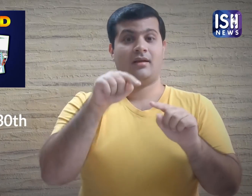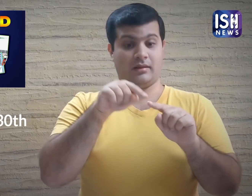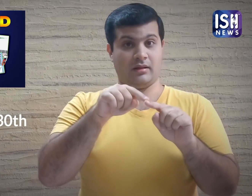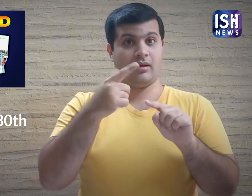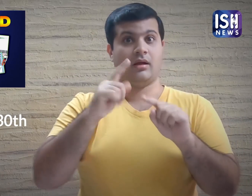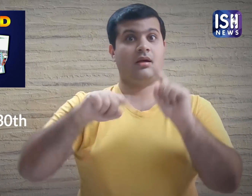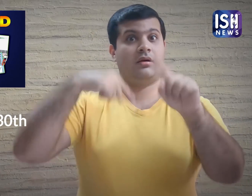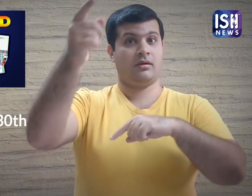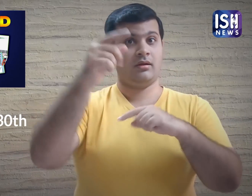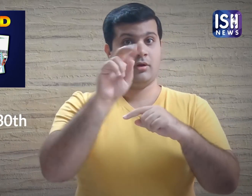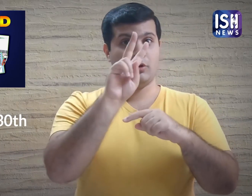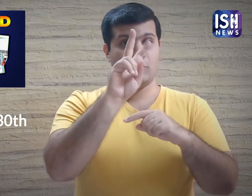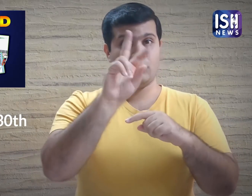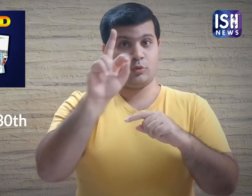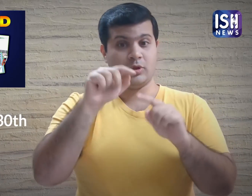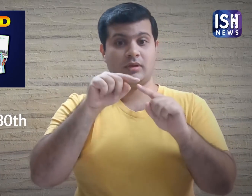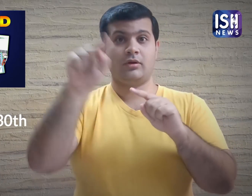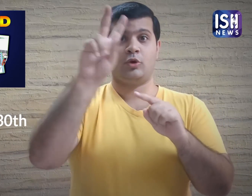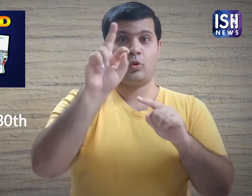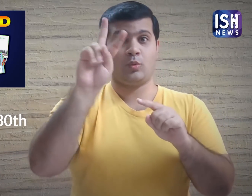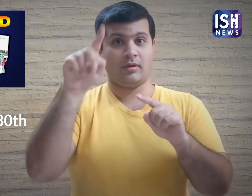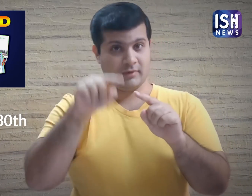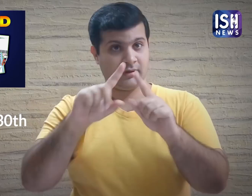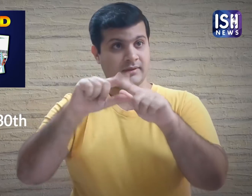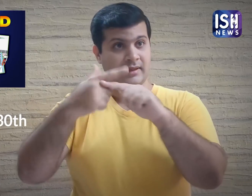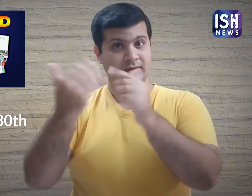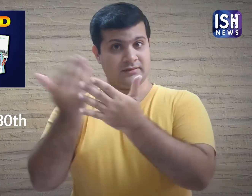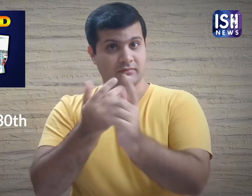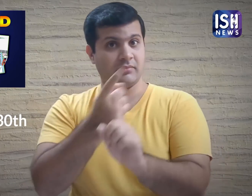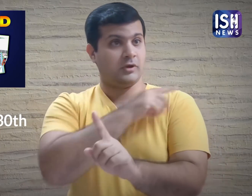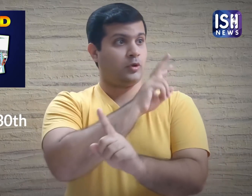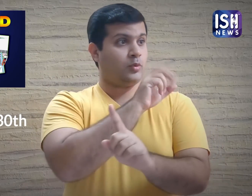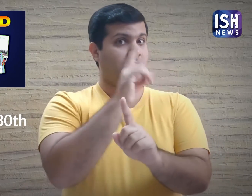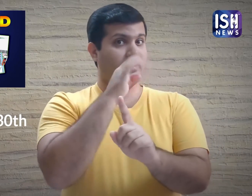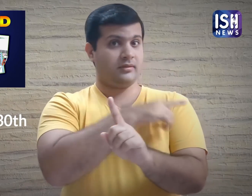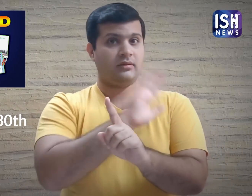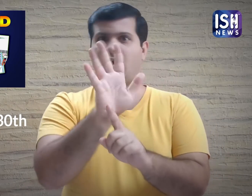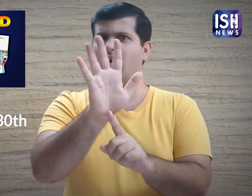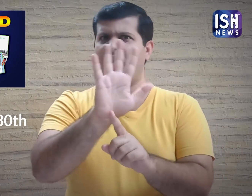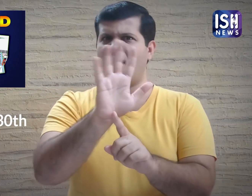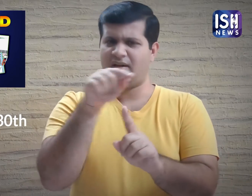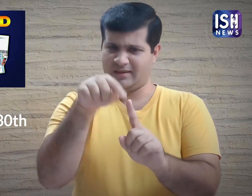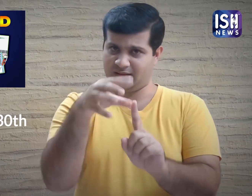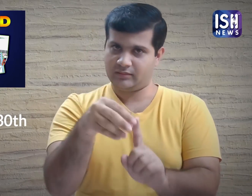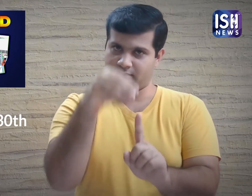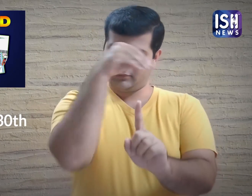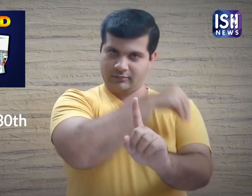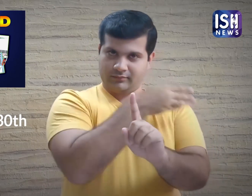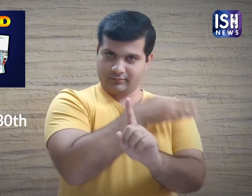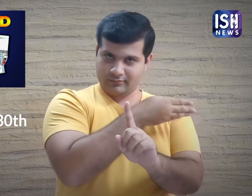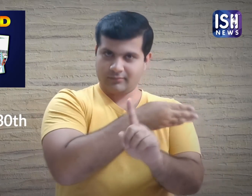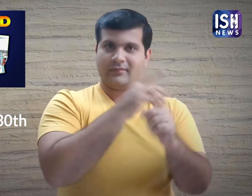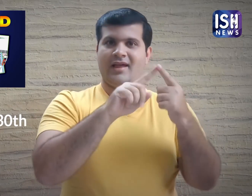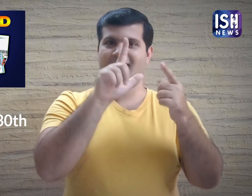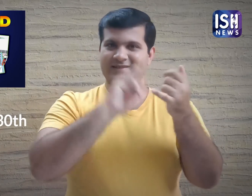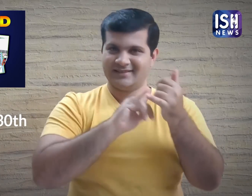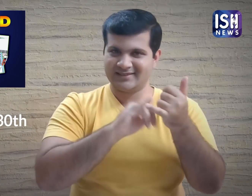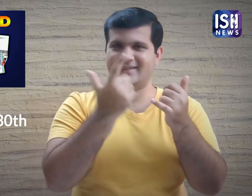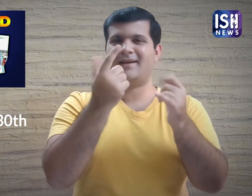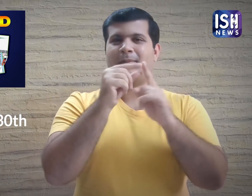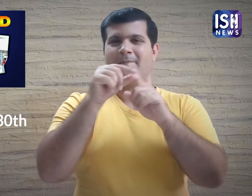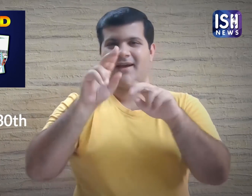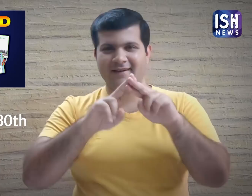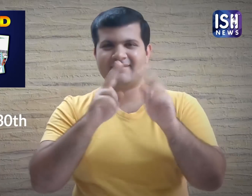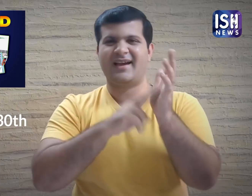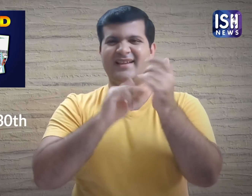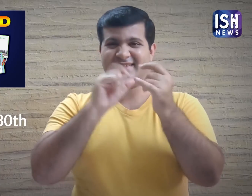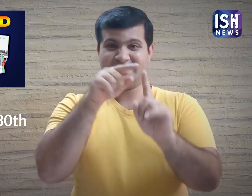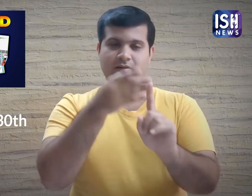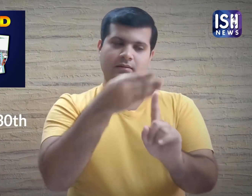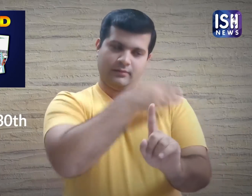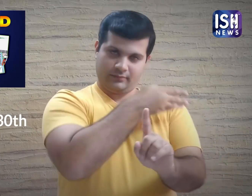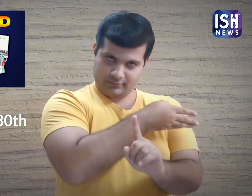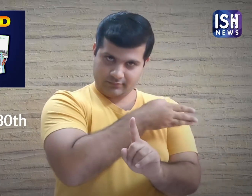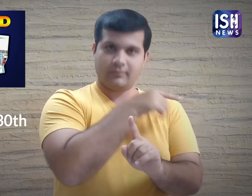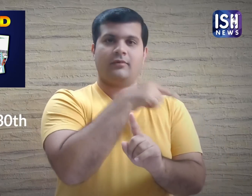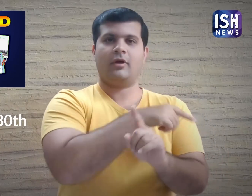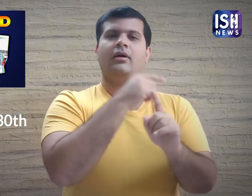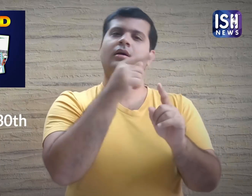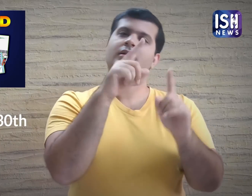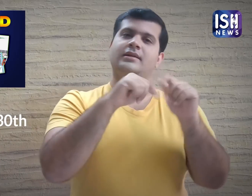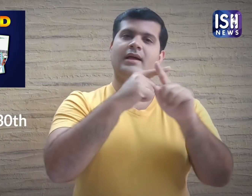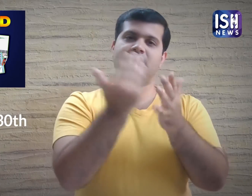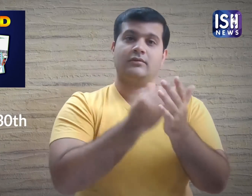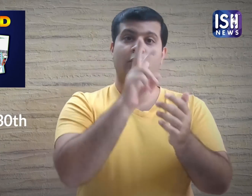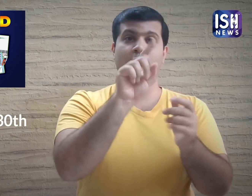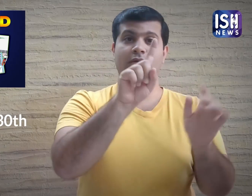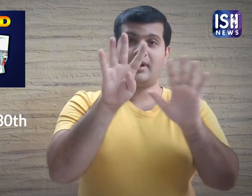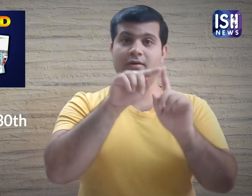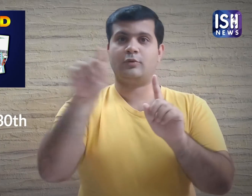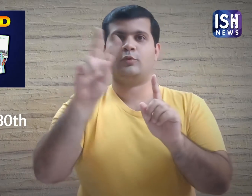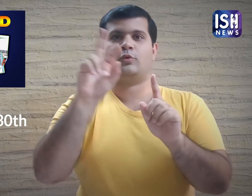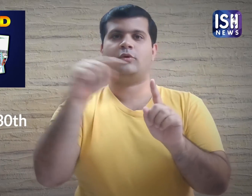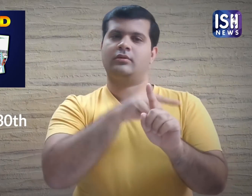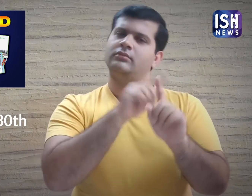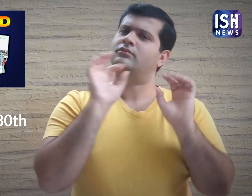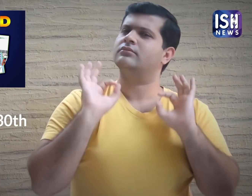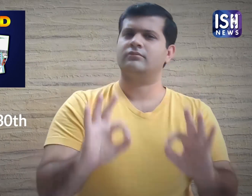These investments will help you claim tax deductions for the year 2019-2020.